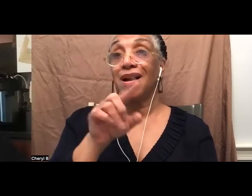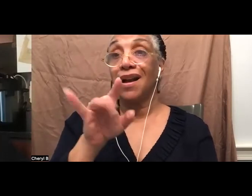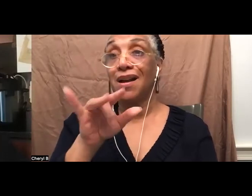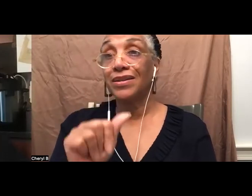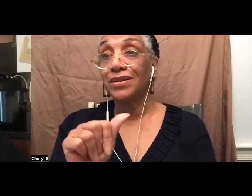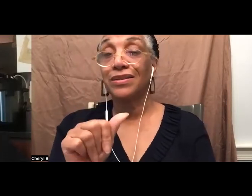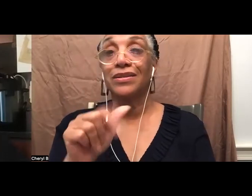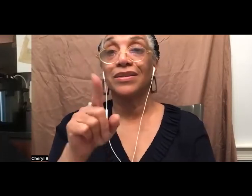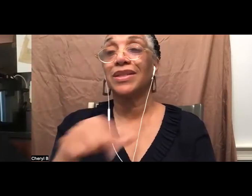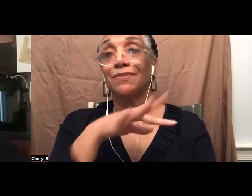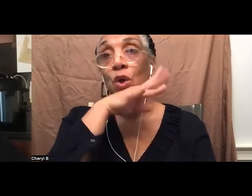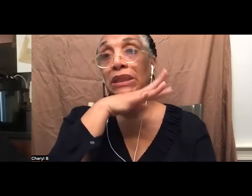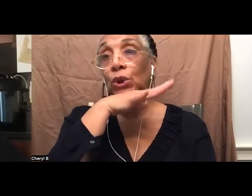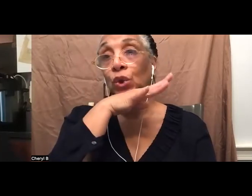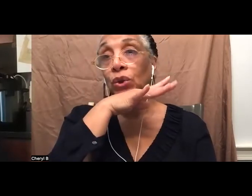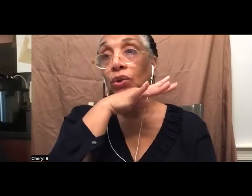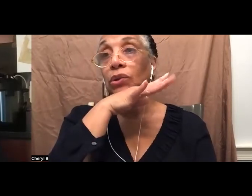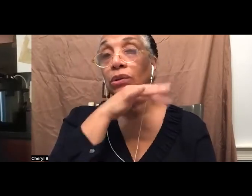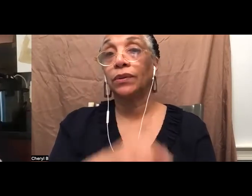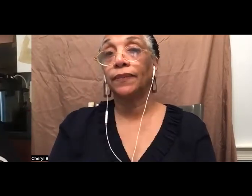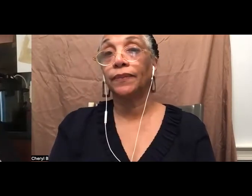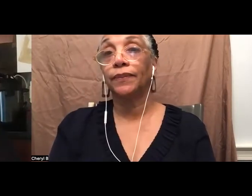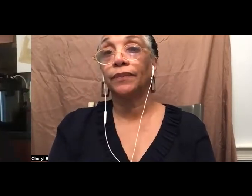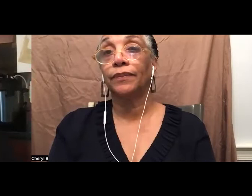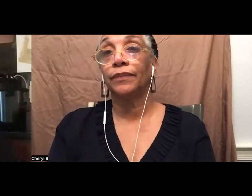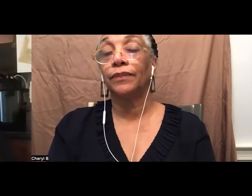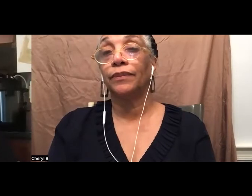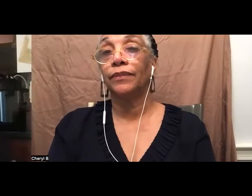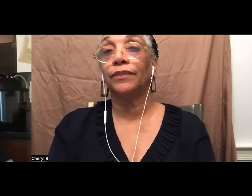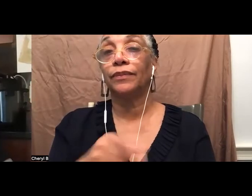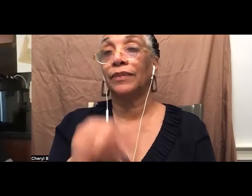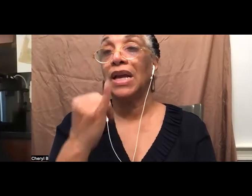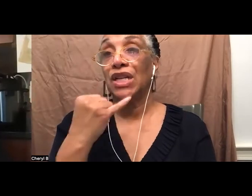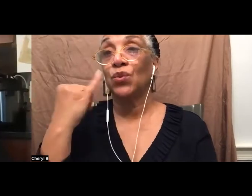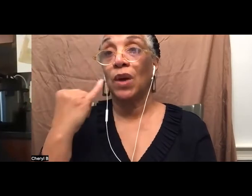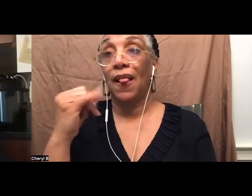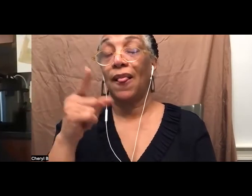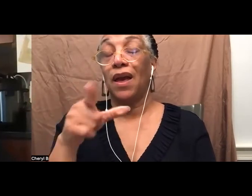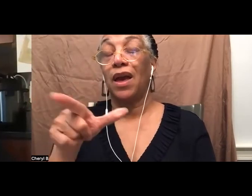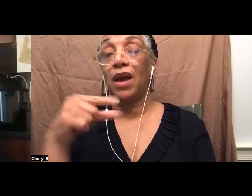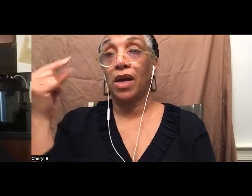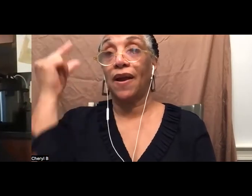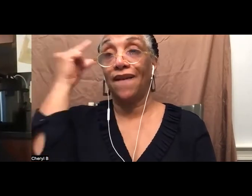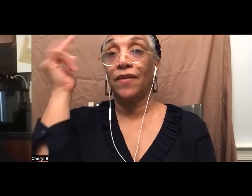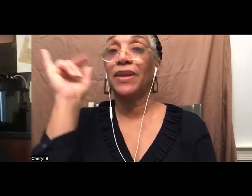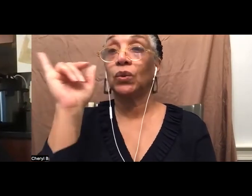pollution. The Israeli government also creates a lot more